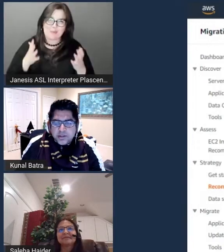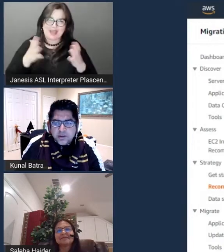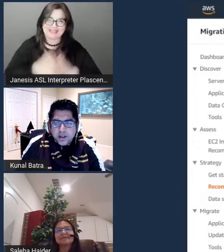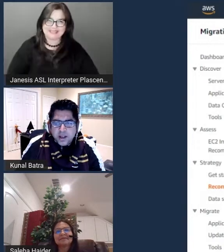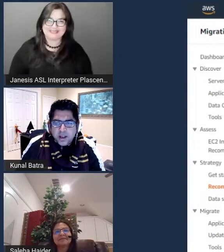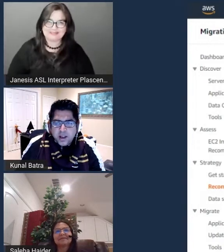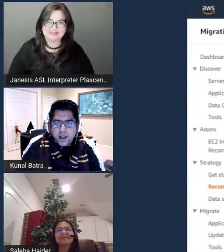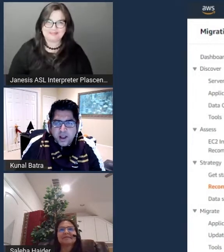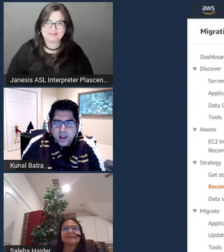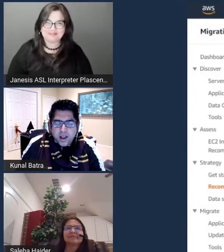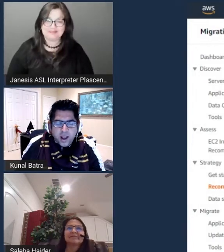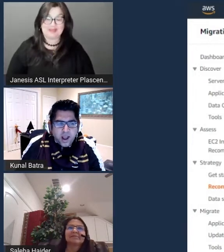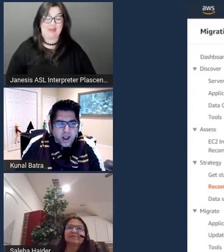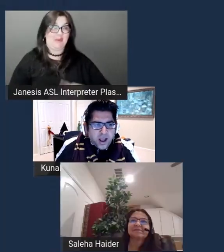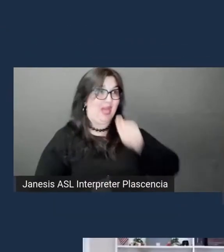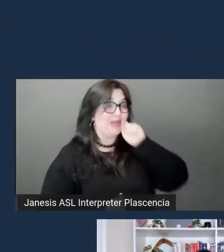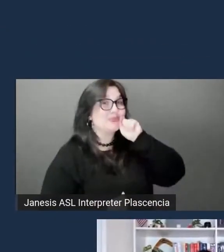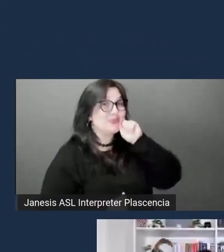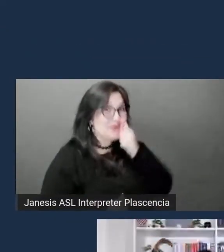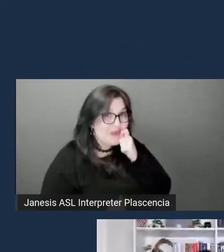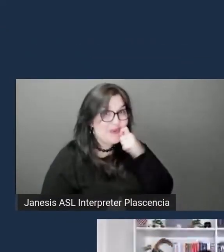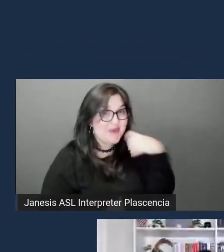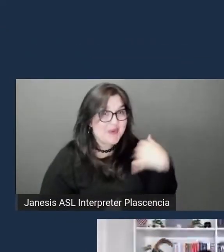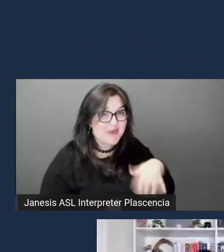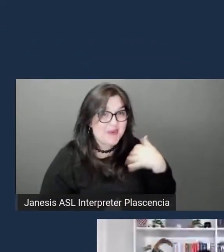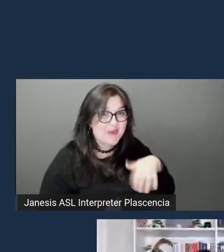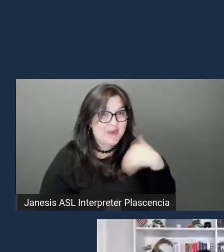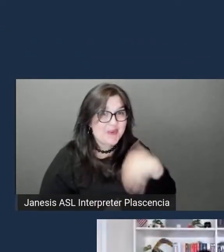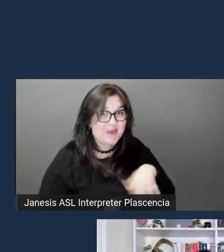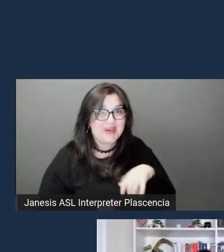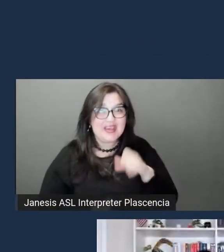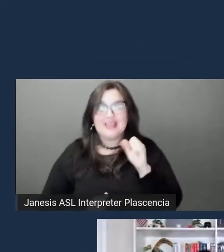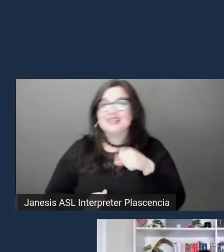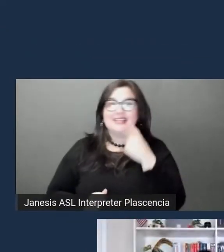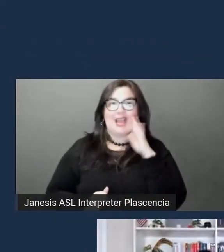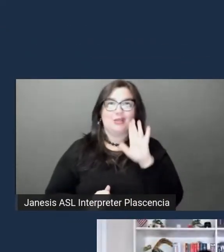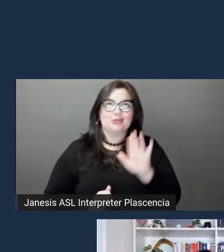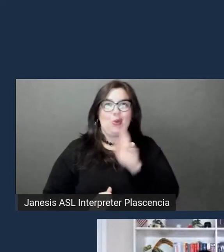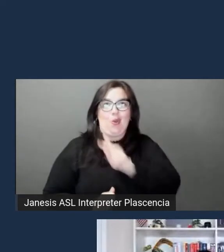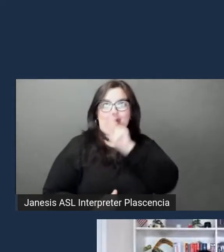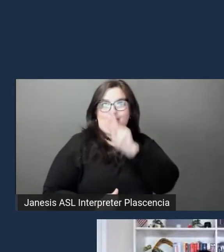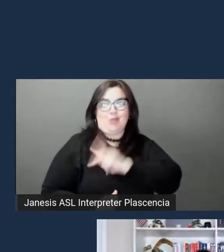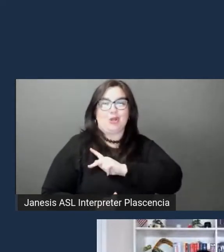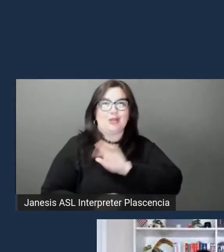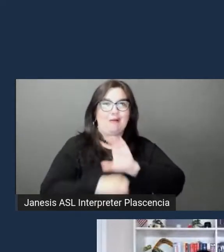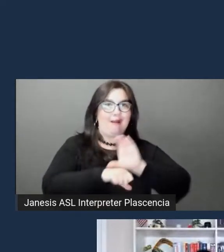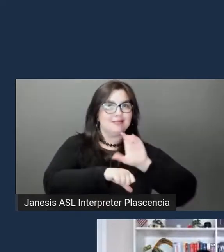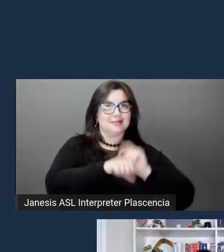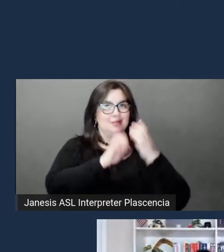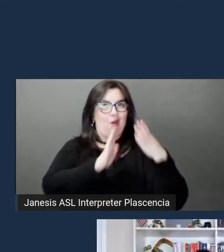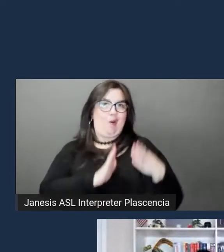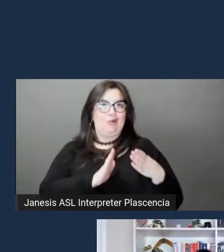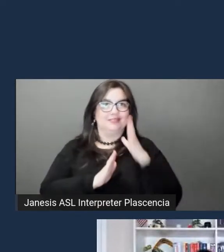Really cool. Yeah. It's like having your own personal consultant, who's gonna analyze everything and tell you